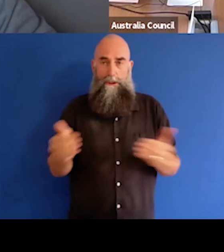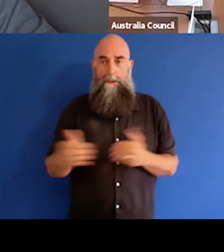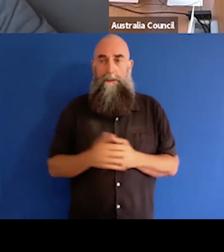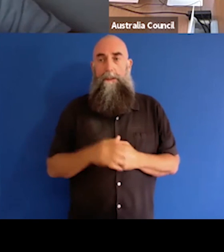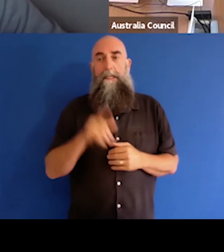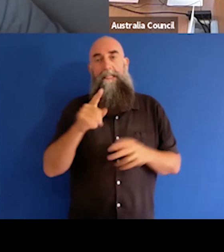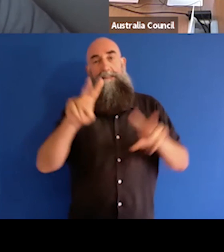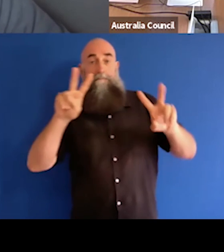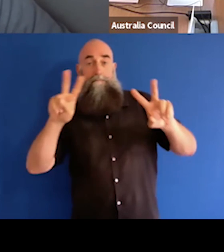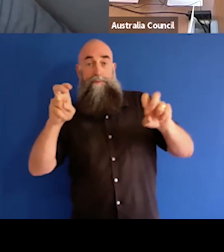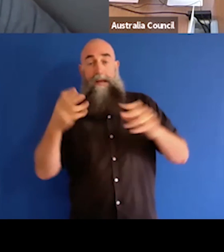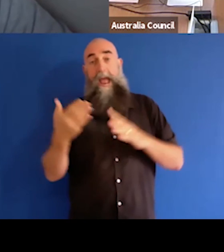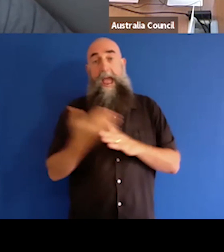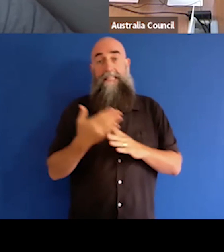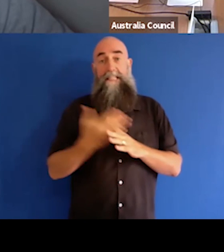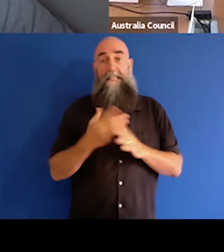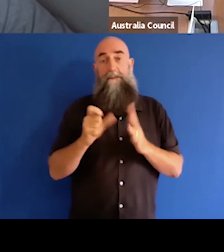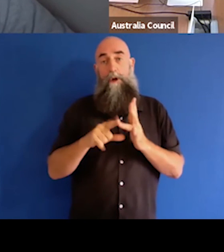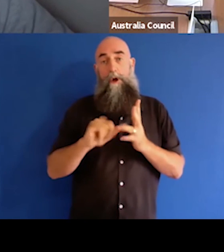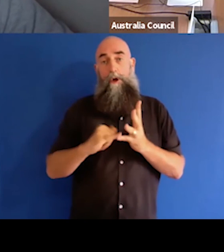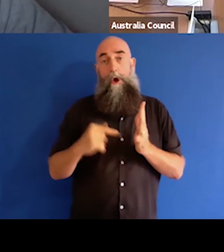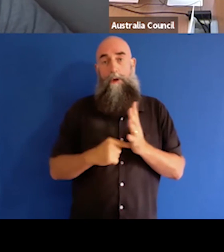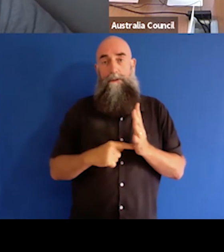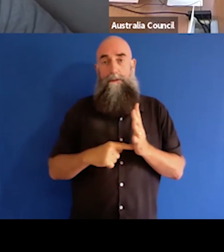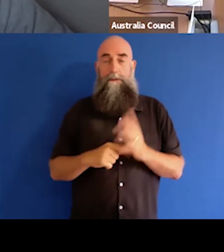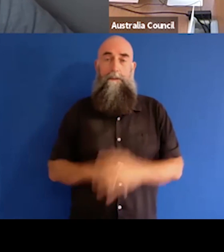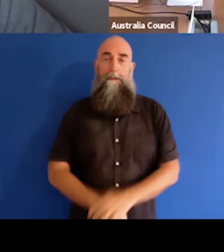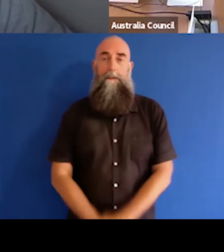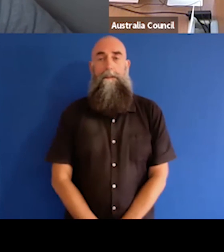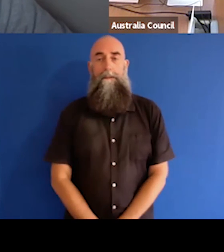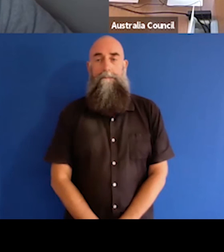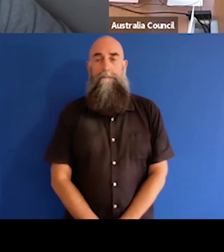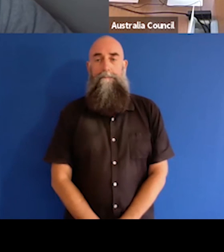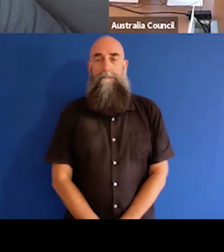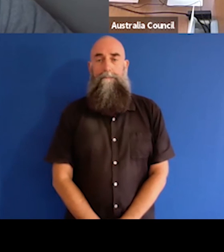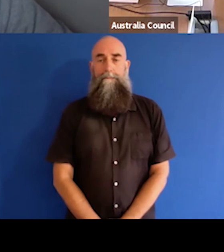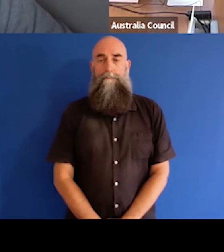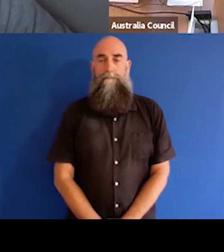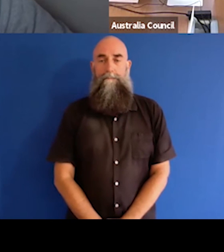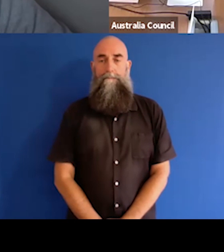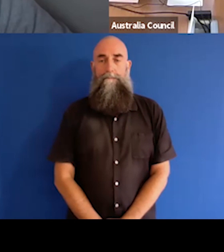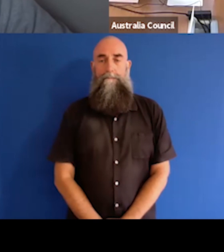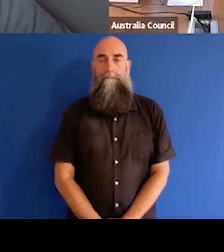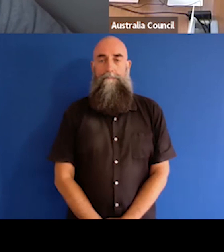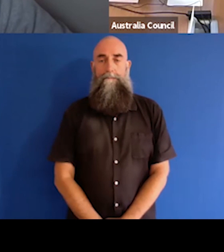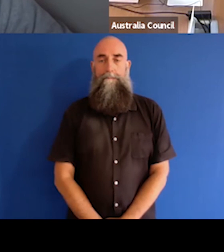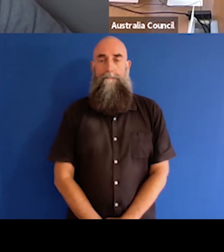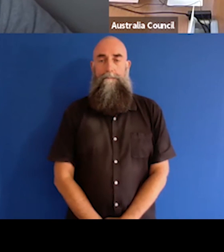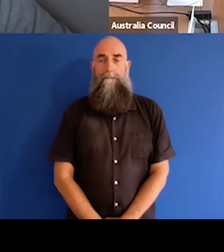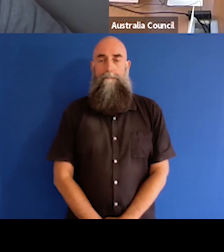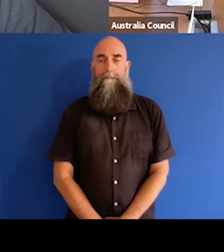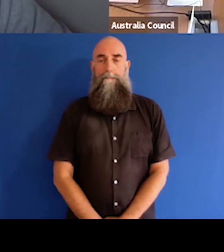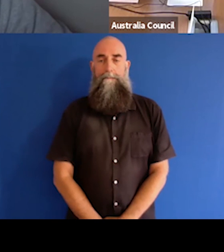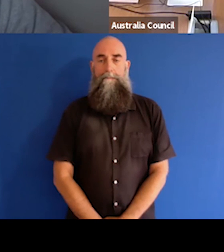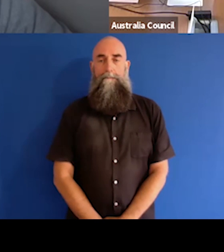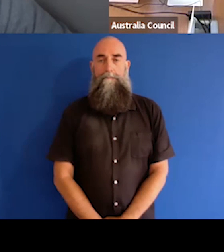Exactly. We've only got three more minutes.